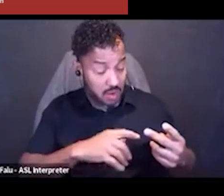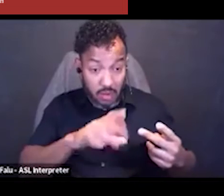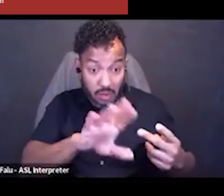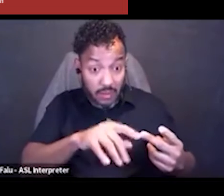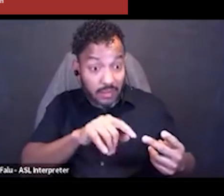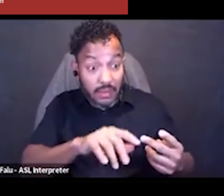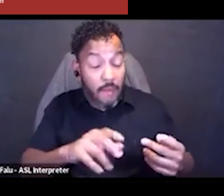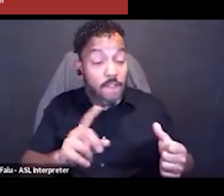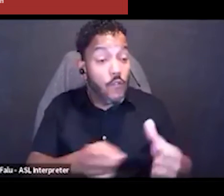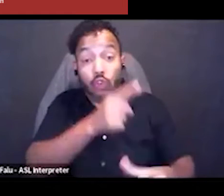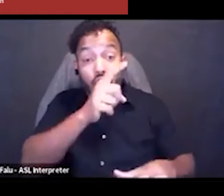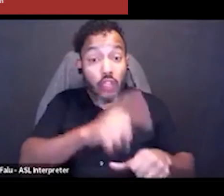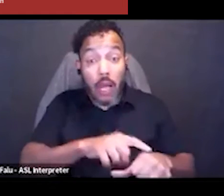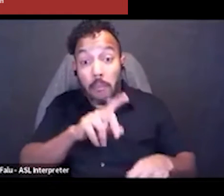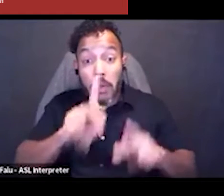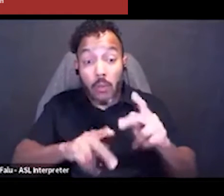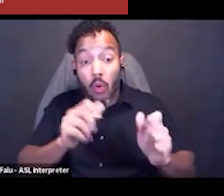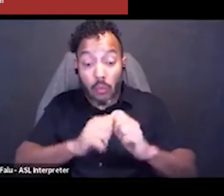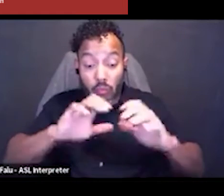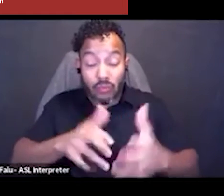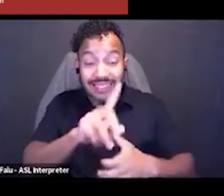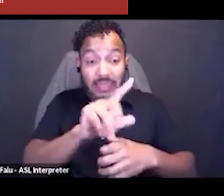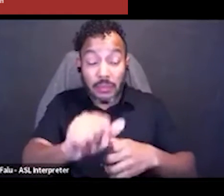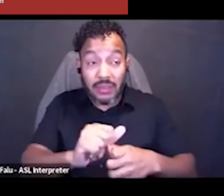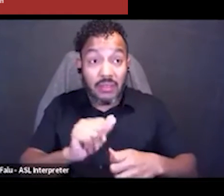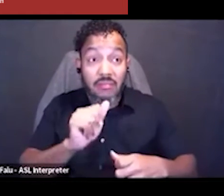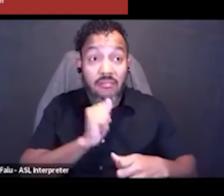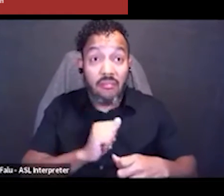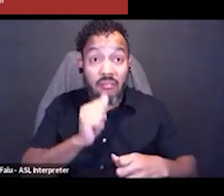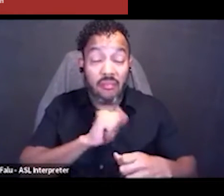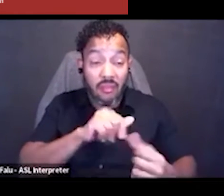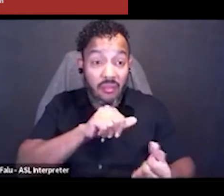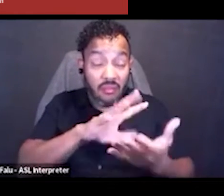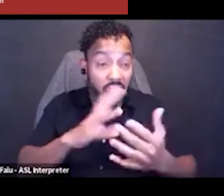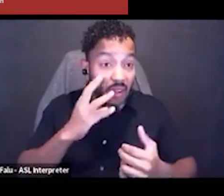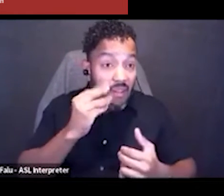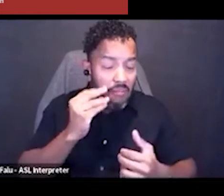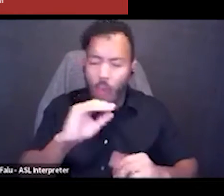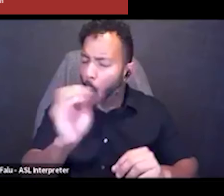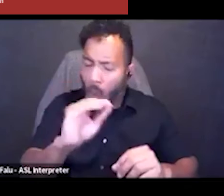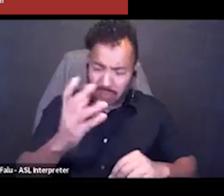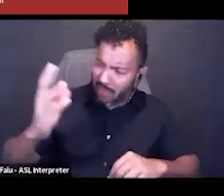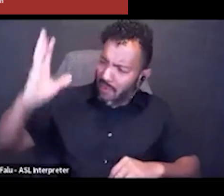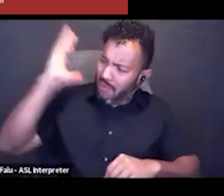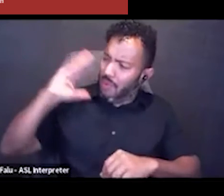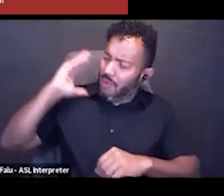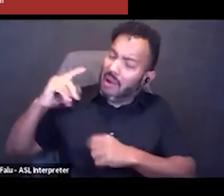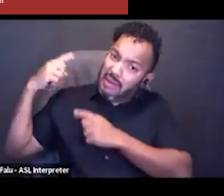experienced far too often as it relates to federal disaster response and being left out